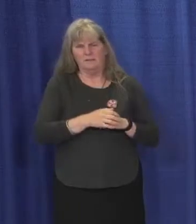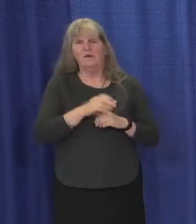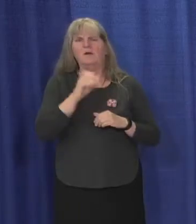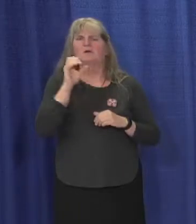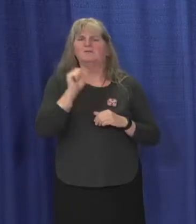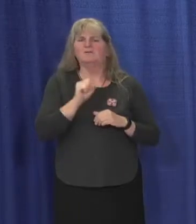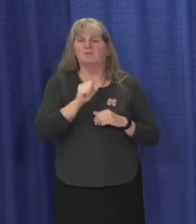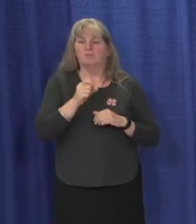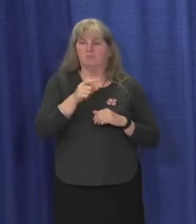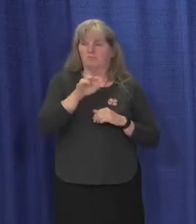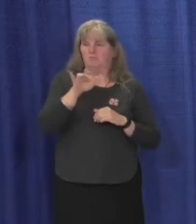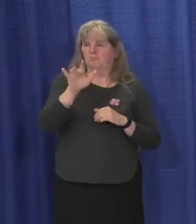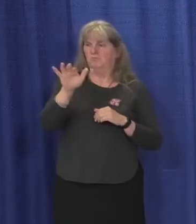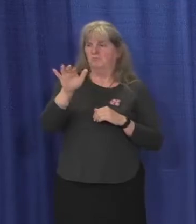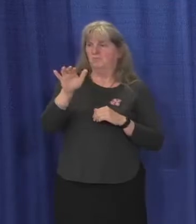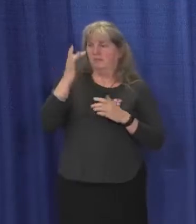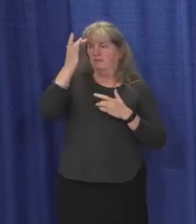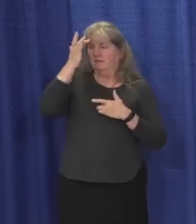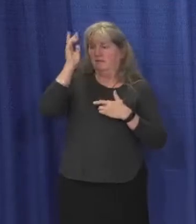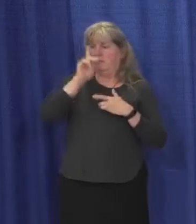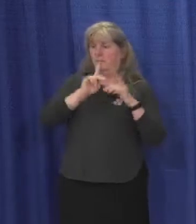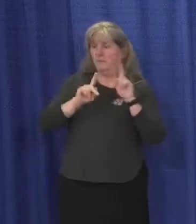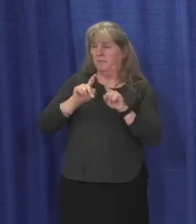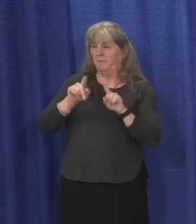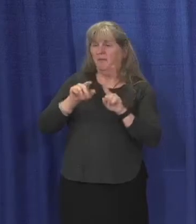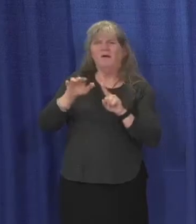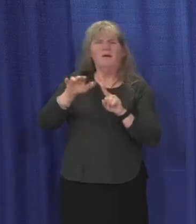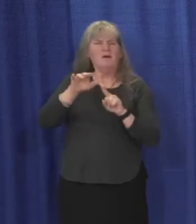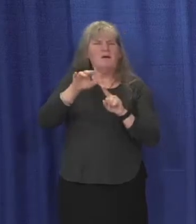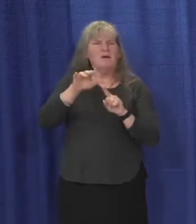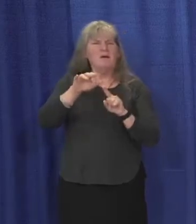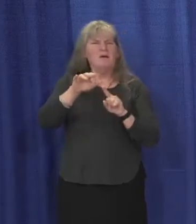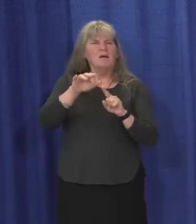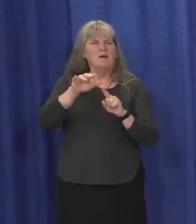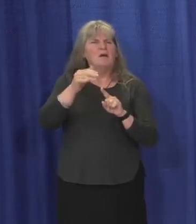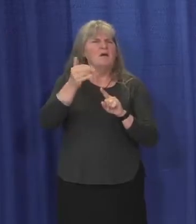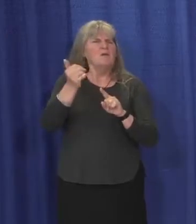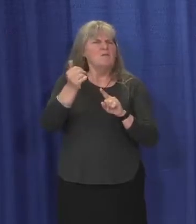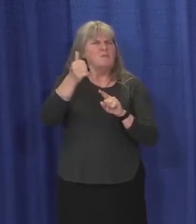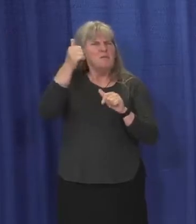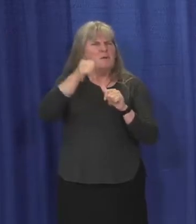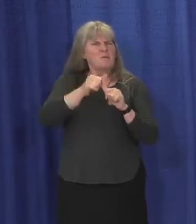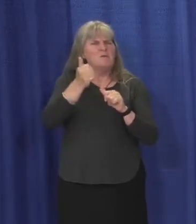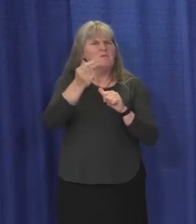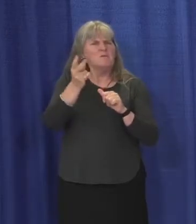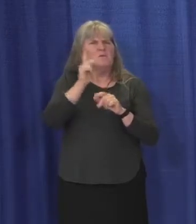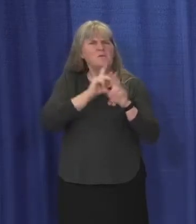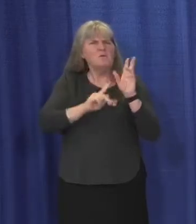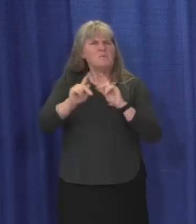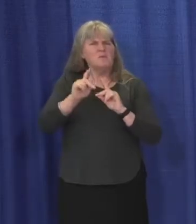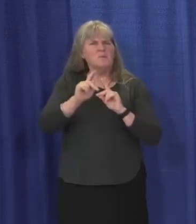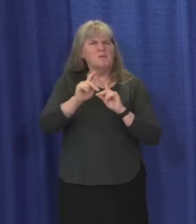start to seasick people and as you may recall at the beginning we did have a few people sick